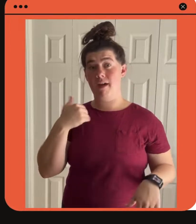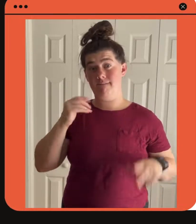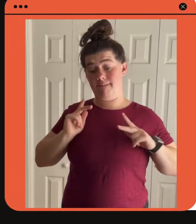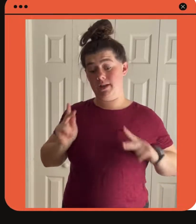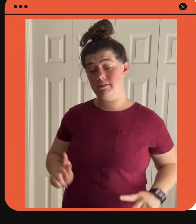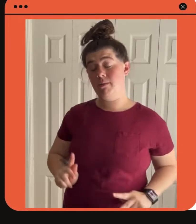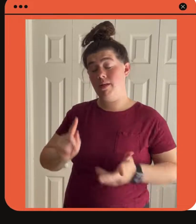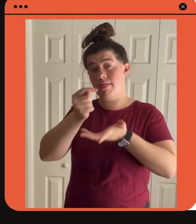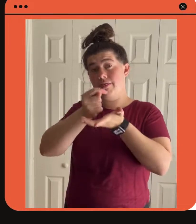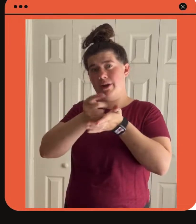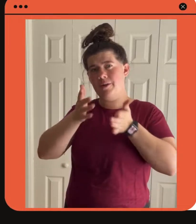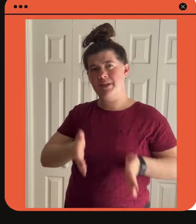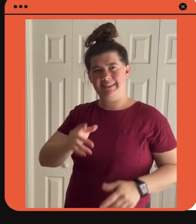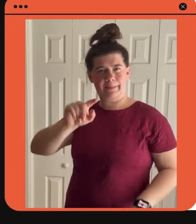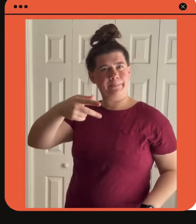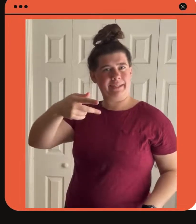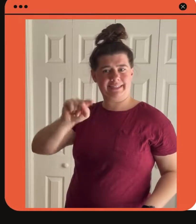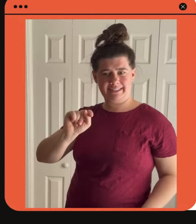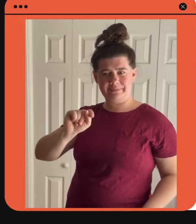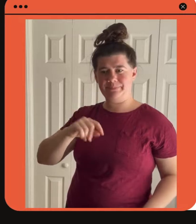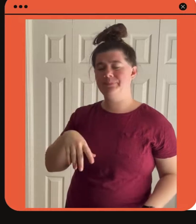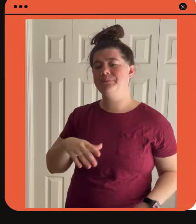They might have a physical therapist or PT.